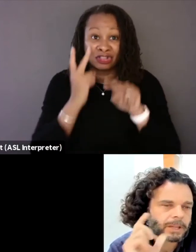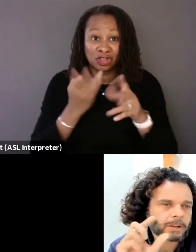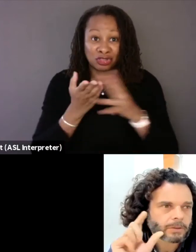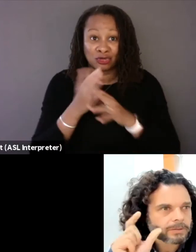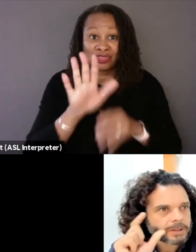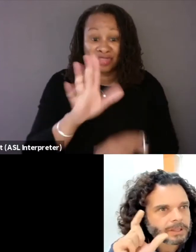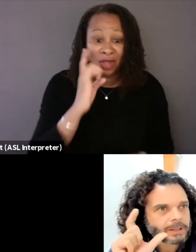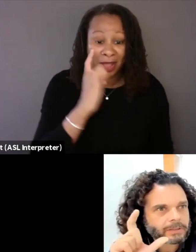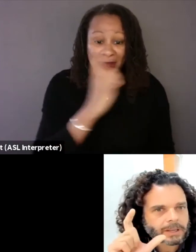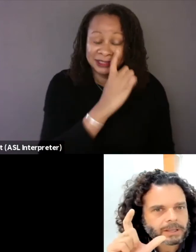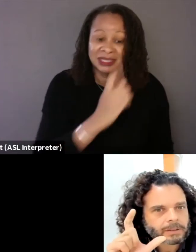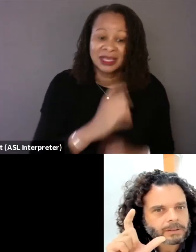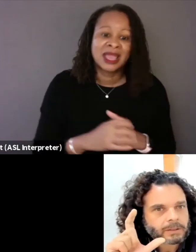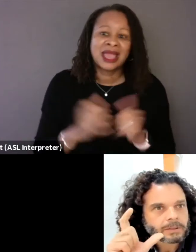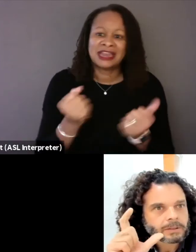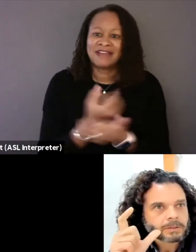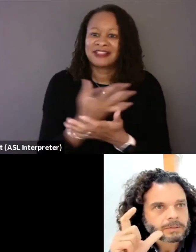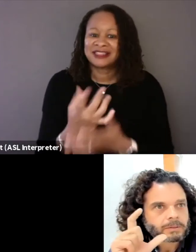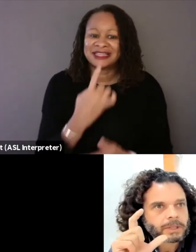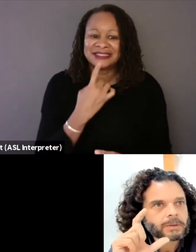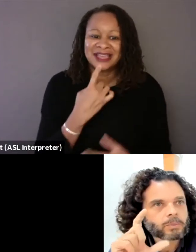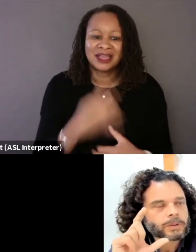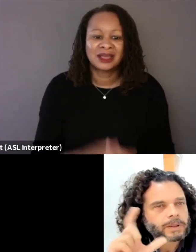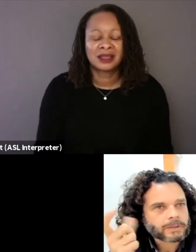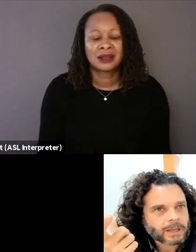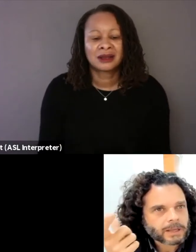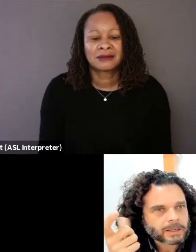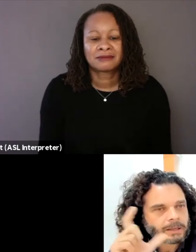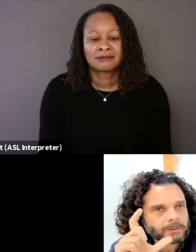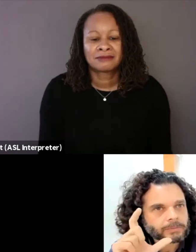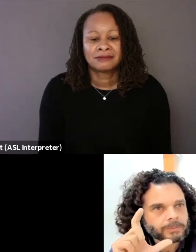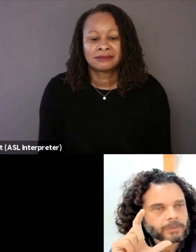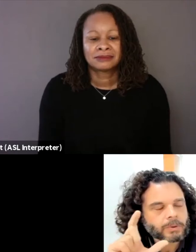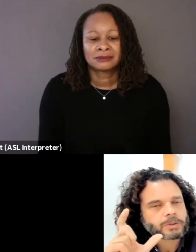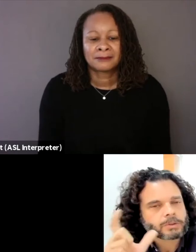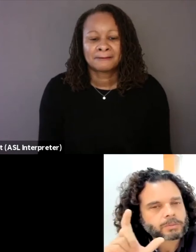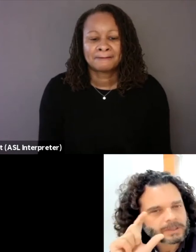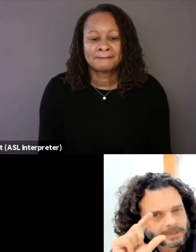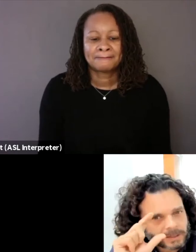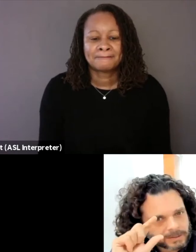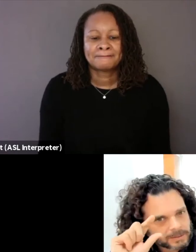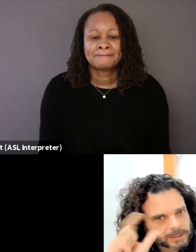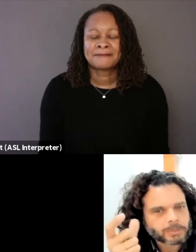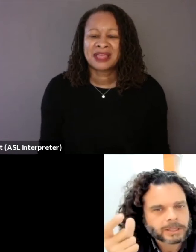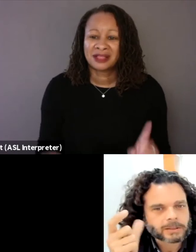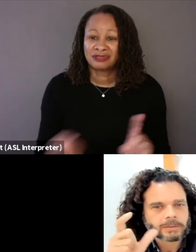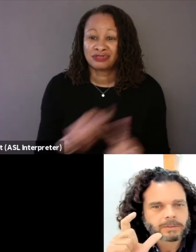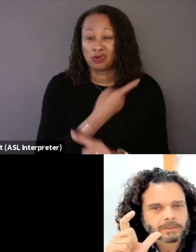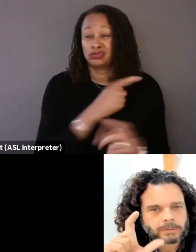And also everything they say, then what they say, kind of throws you a little bit.